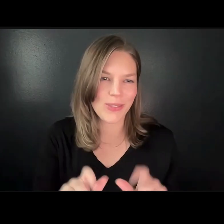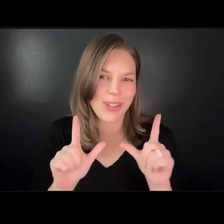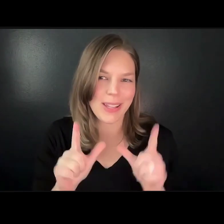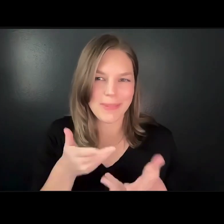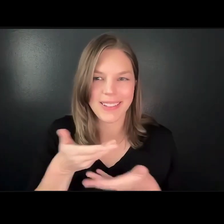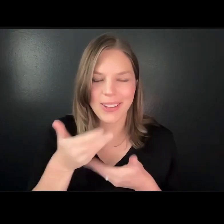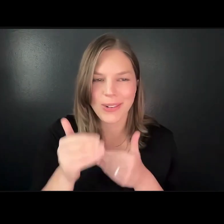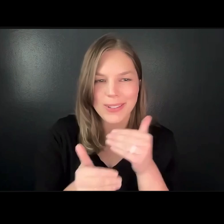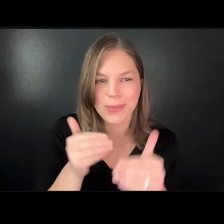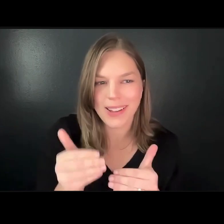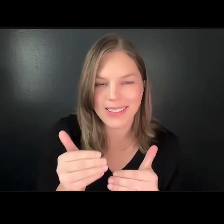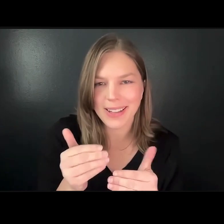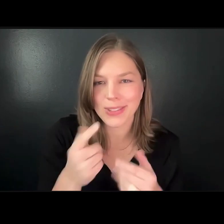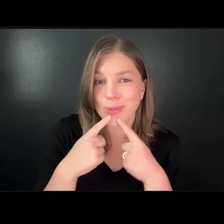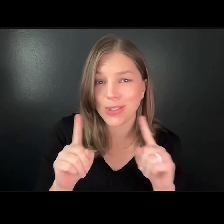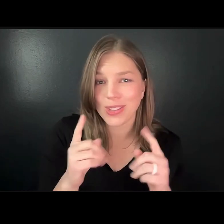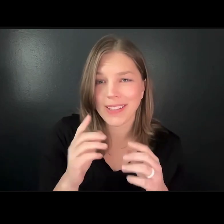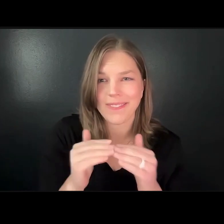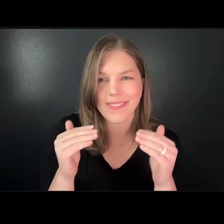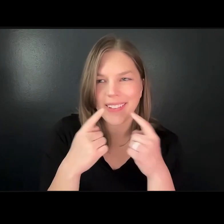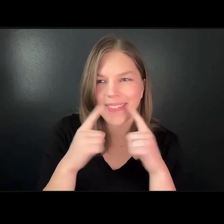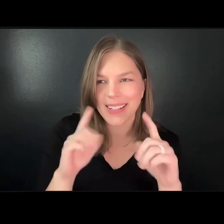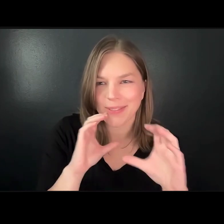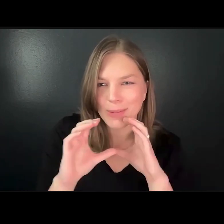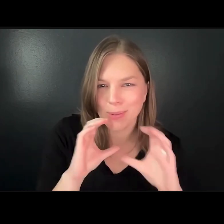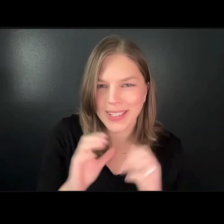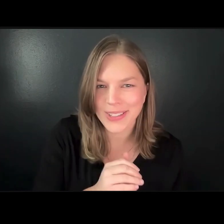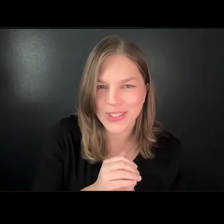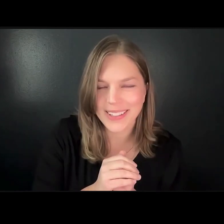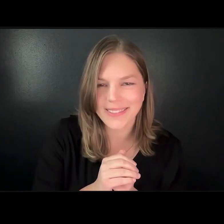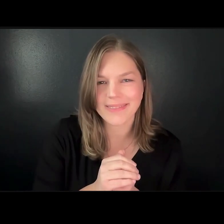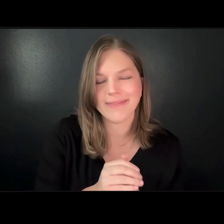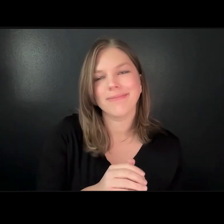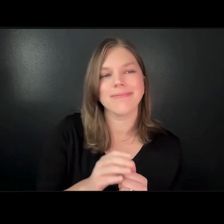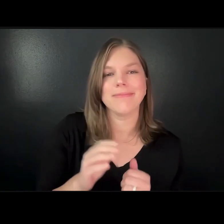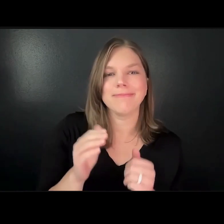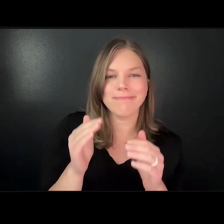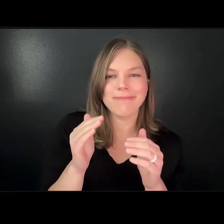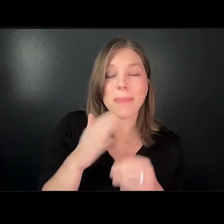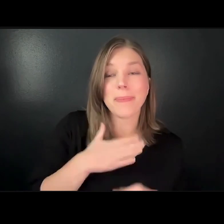We are talking about reframing the interactive process to achieve effective communication.